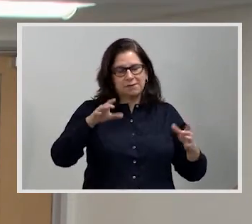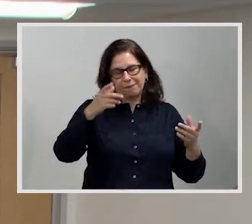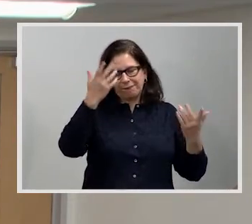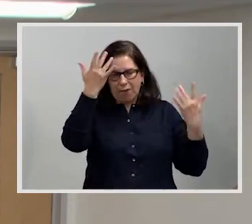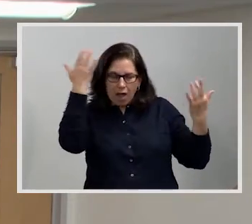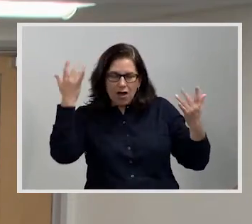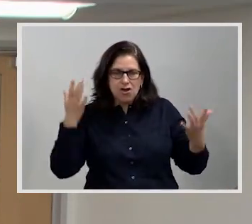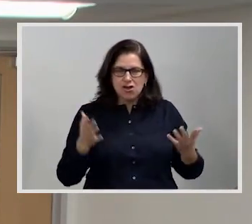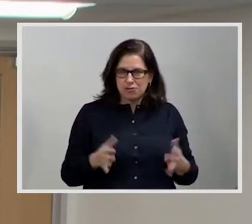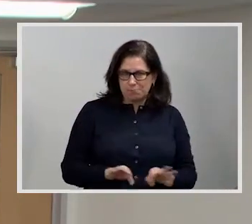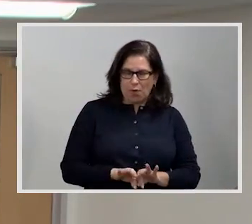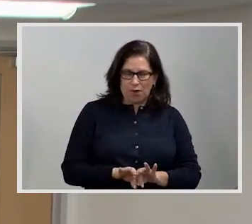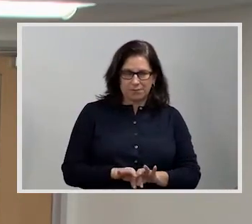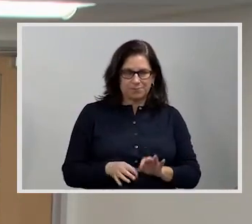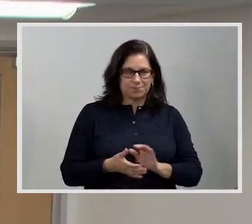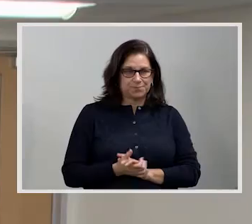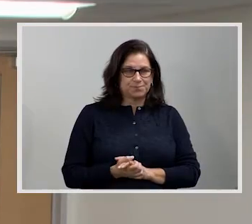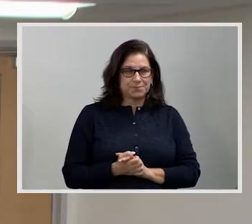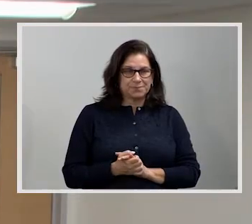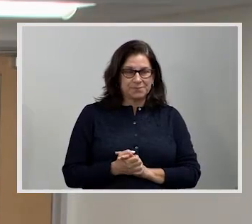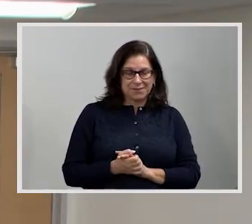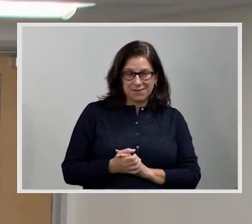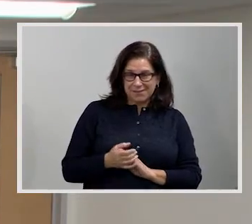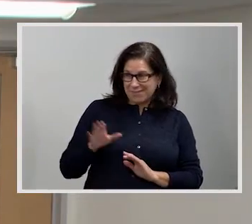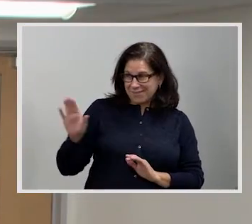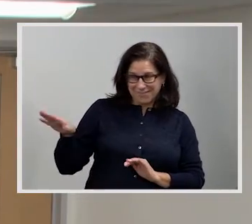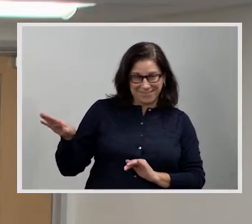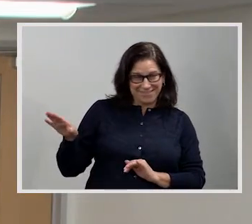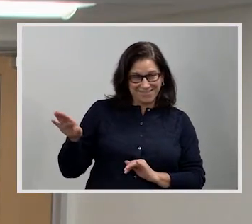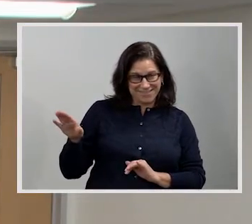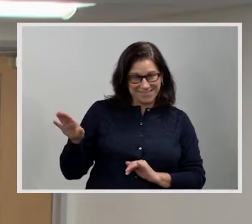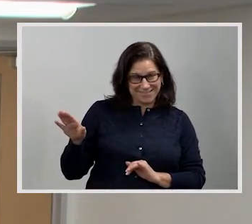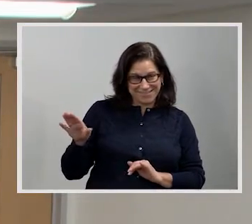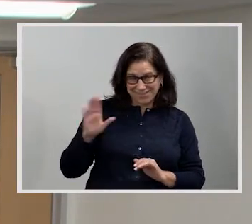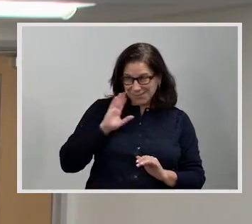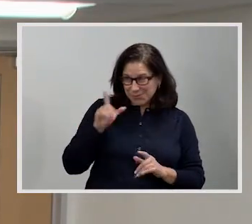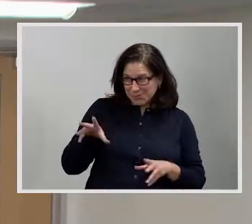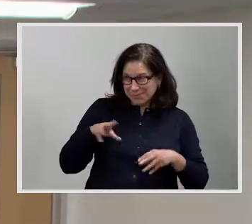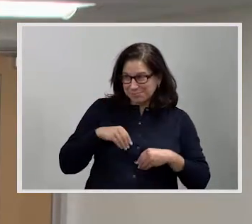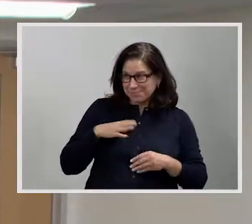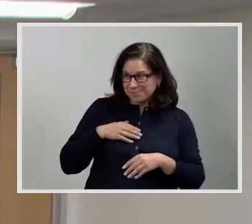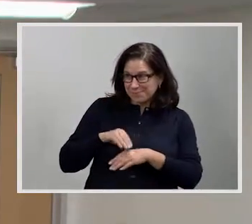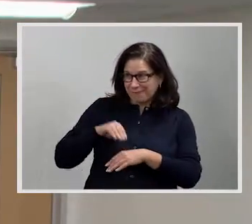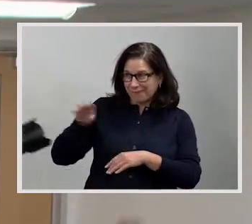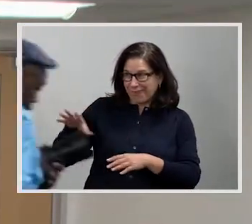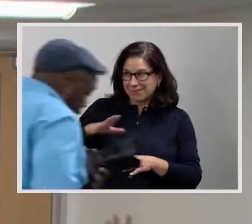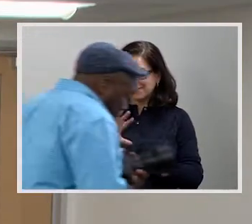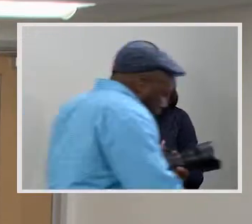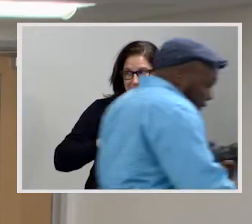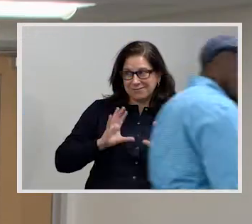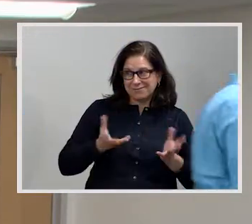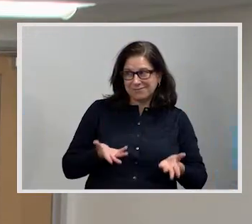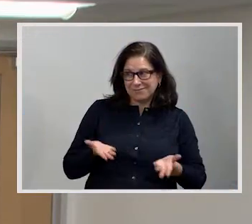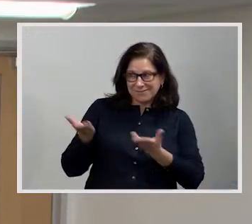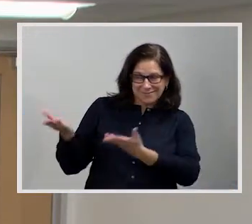IT WAS HARD TO DO, BUT I HOPE THE MAYOR WILL TAKE ADVICE ON